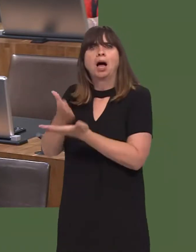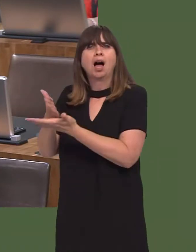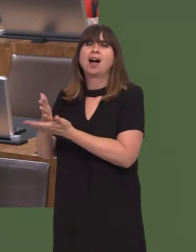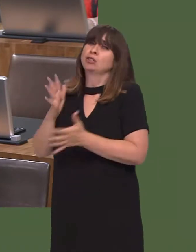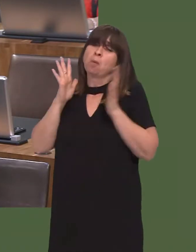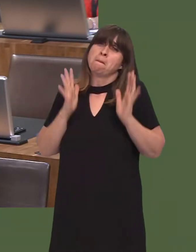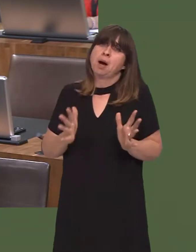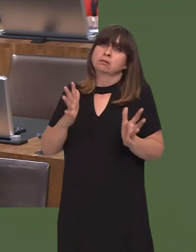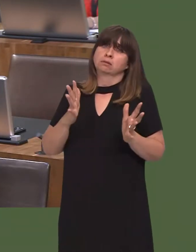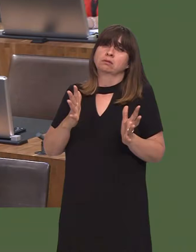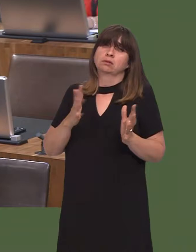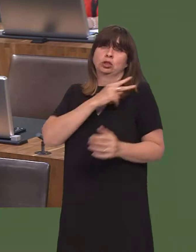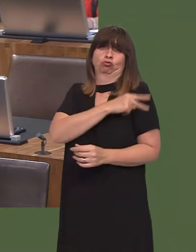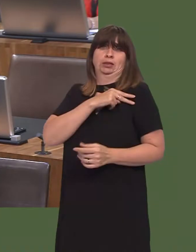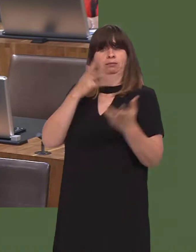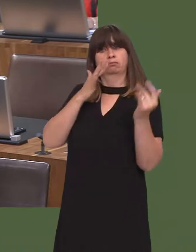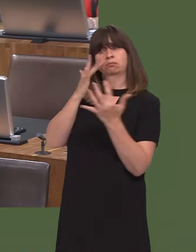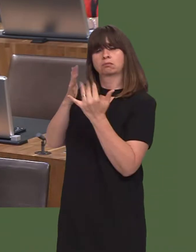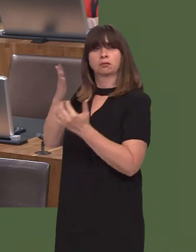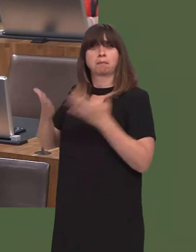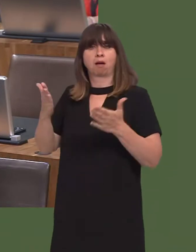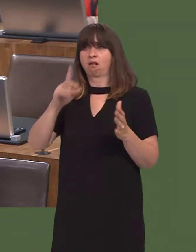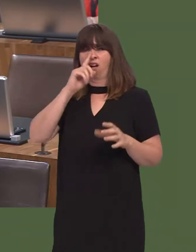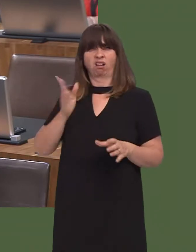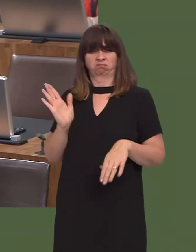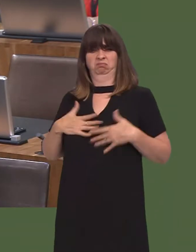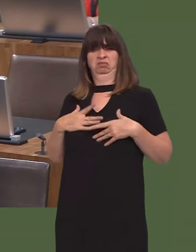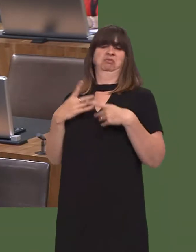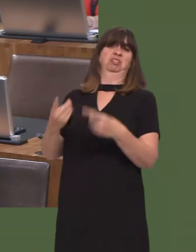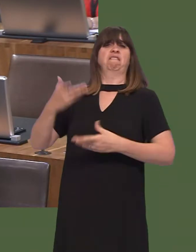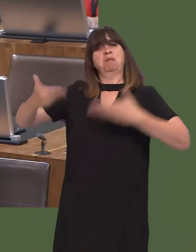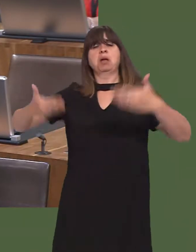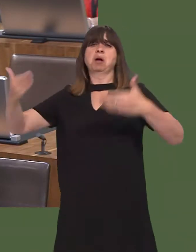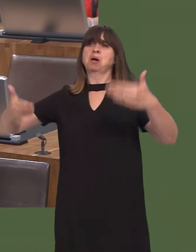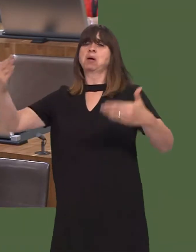to park. So, enforcement has to happen. Otherwise, are we saying that people can park there without